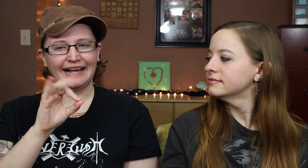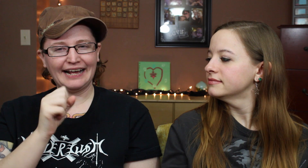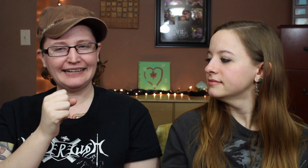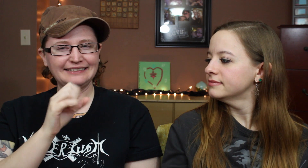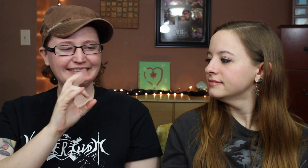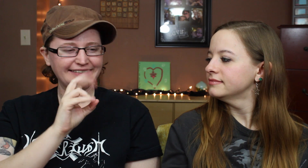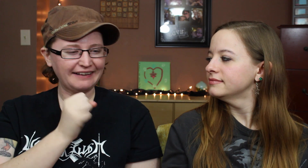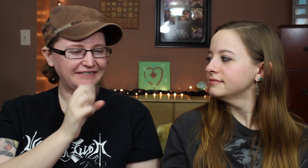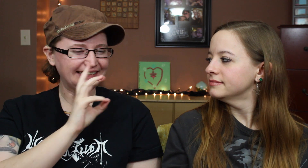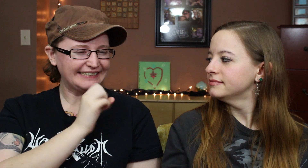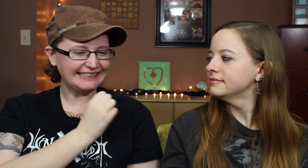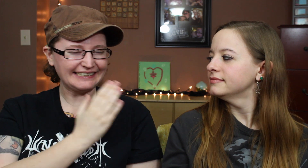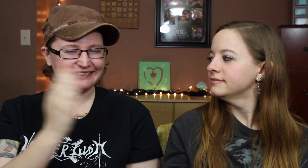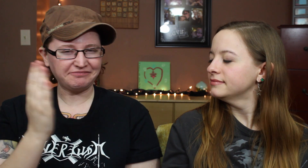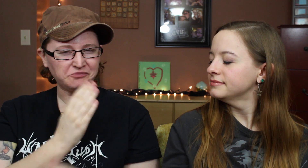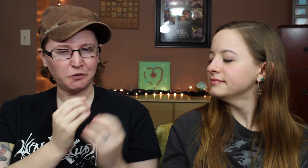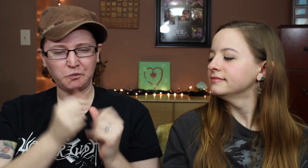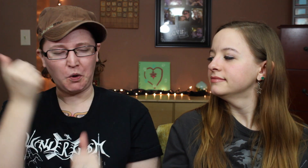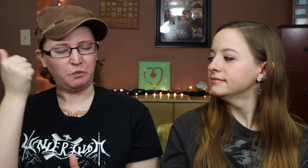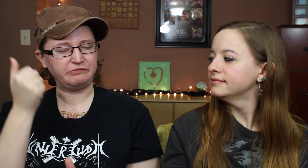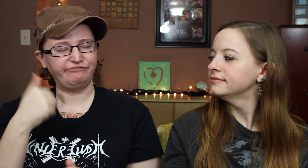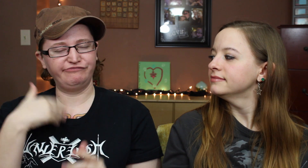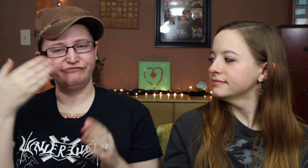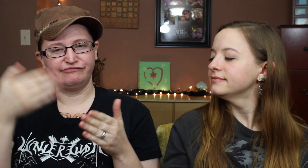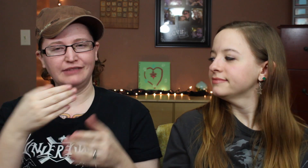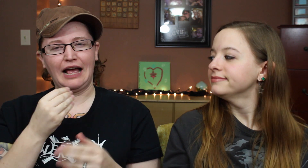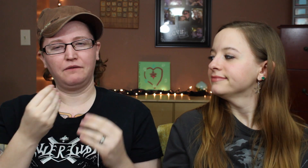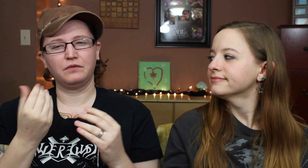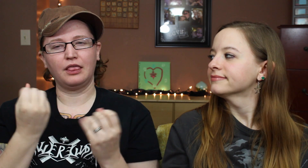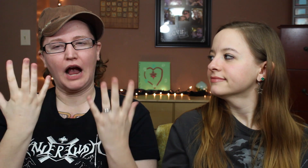music tends to focus more on the 60s to the 80s, within there.